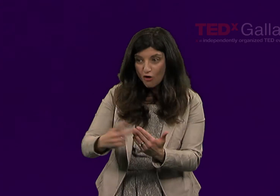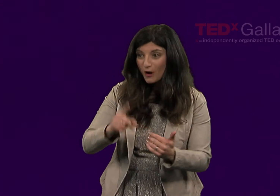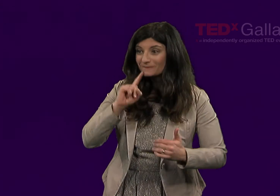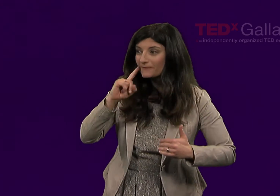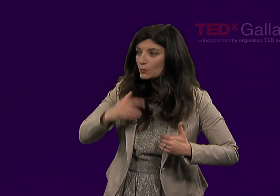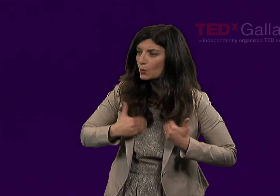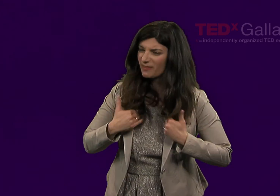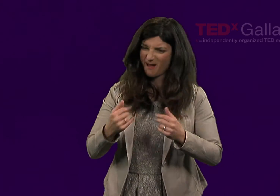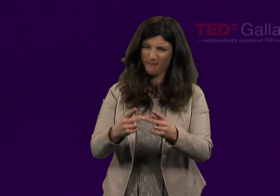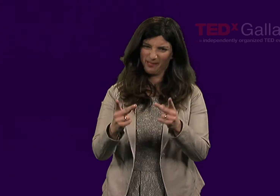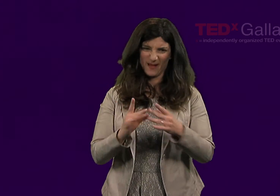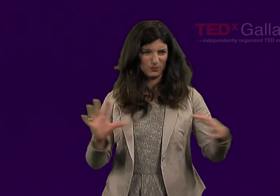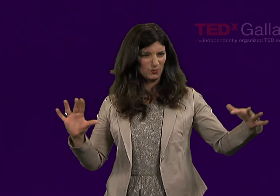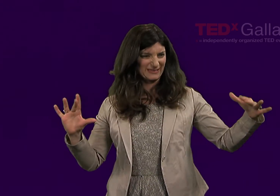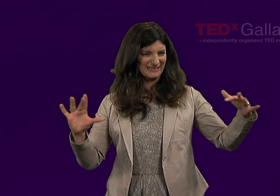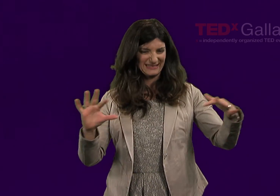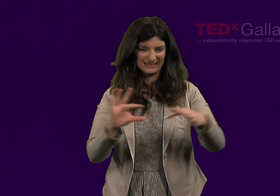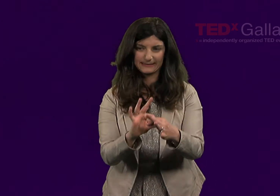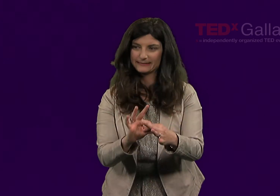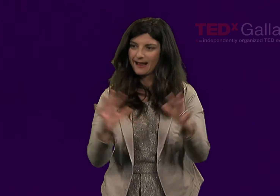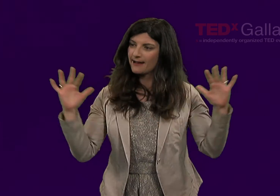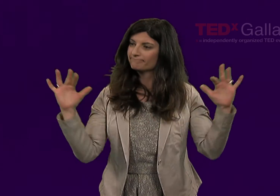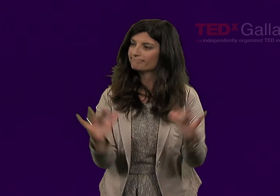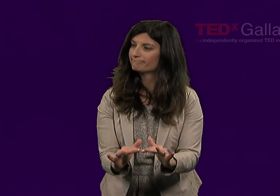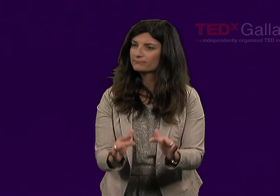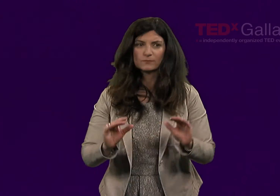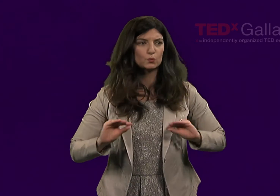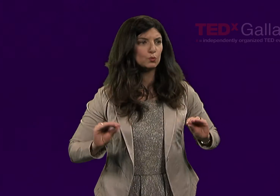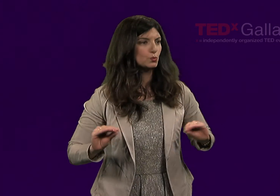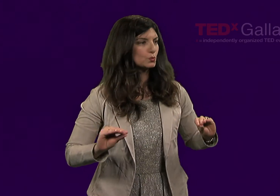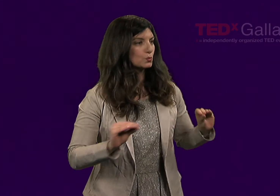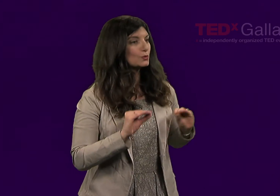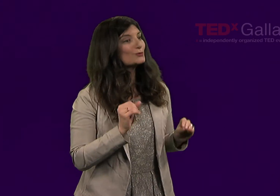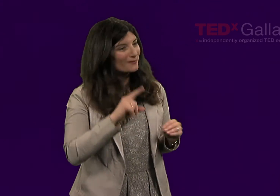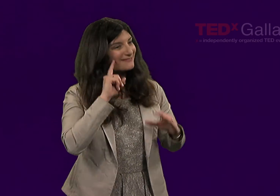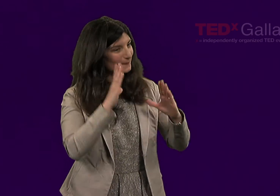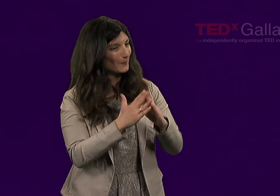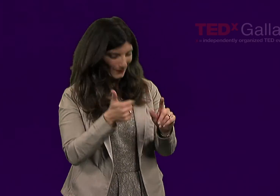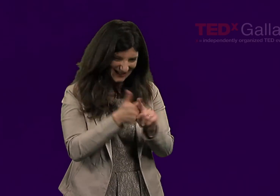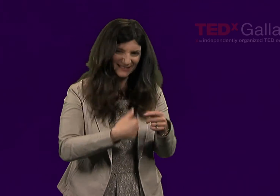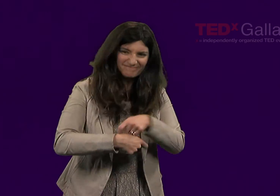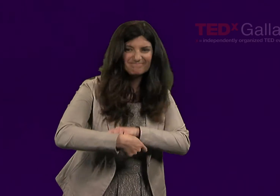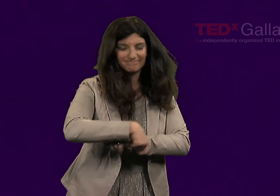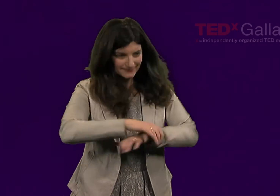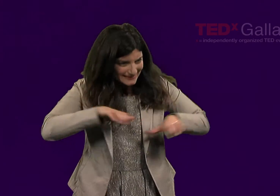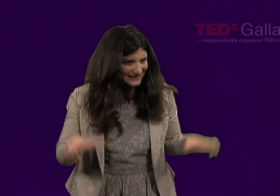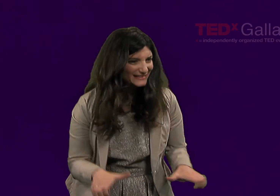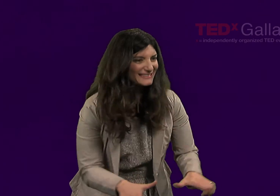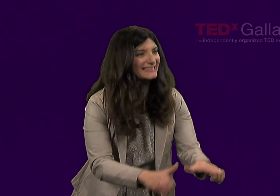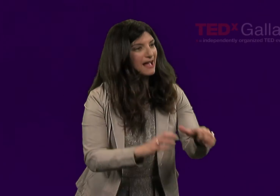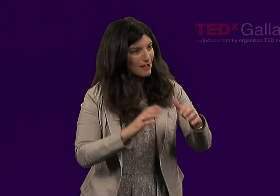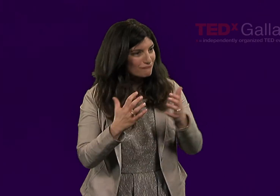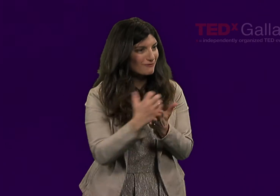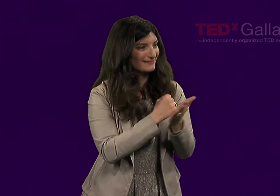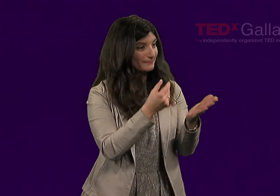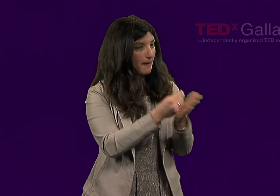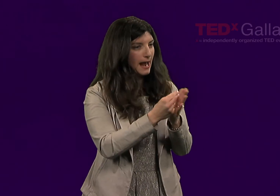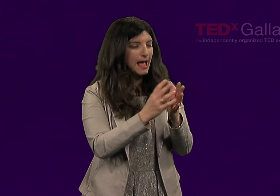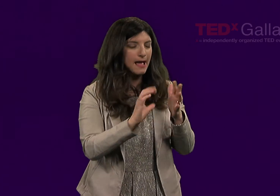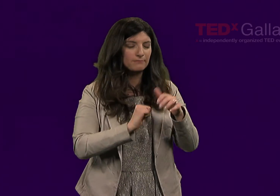where deaf youth programs could be held. No place of coming together and collecting together as a deaf community. So as a result, they came together